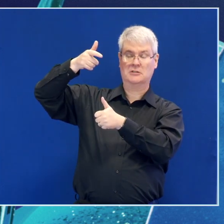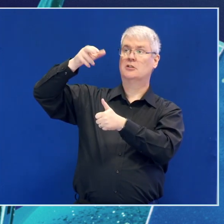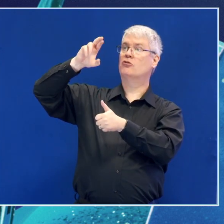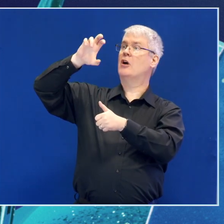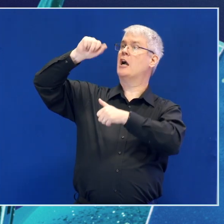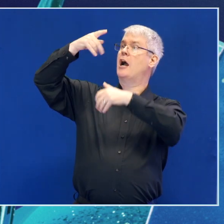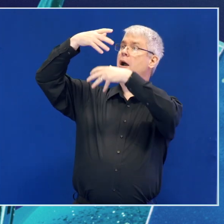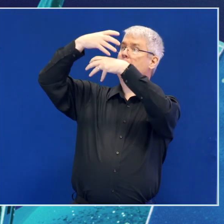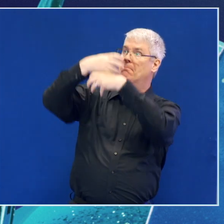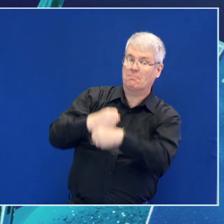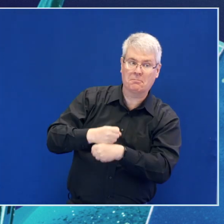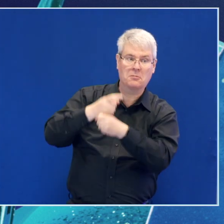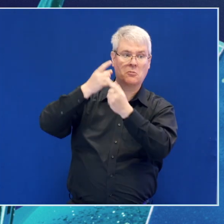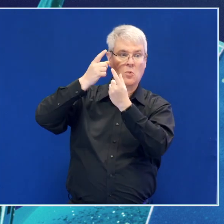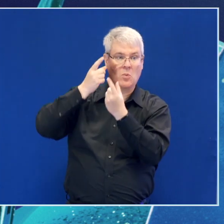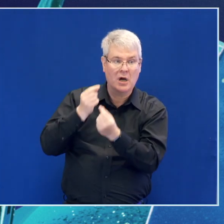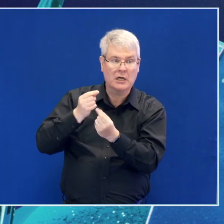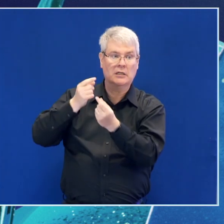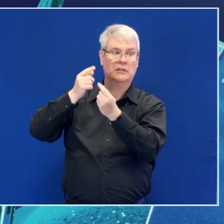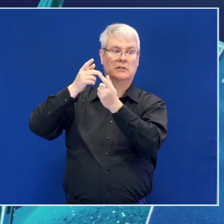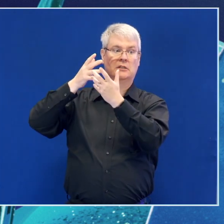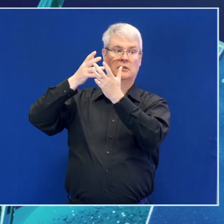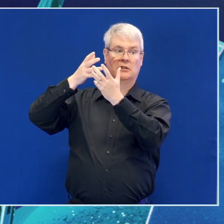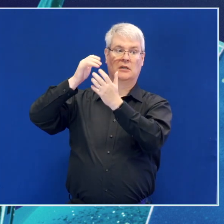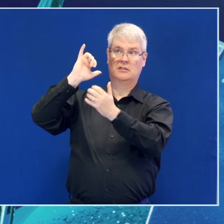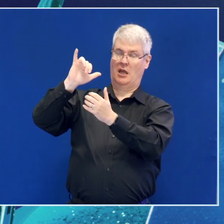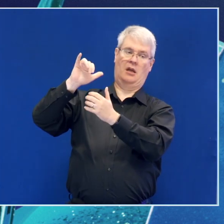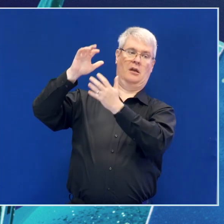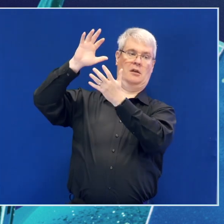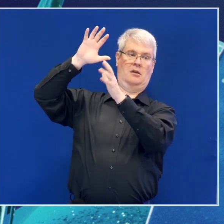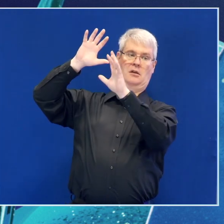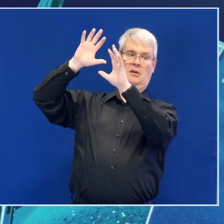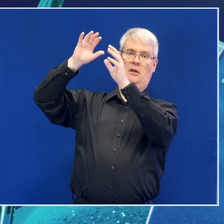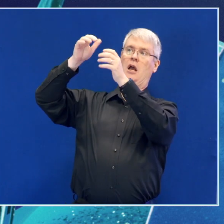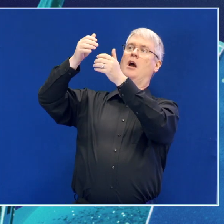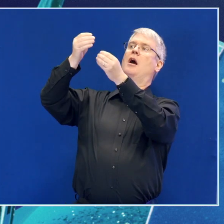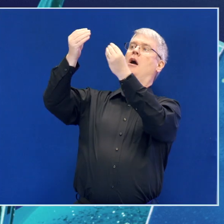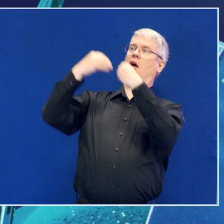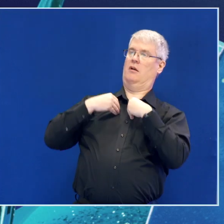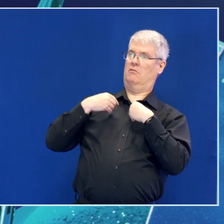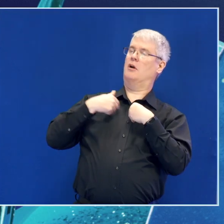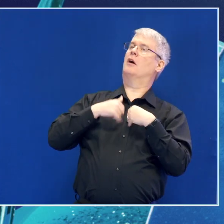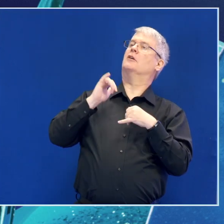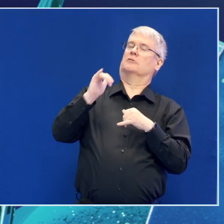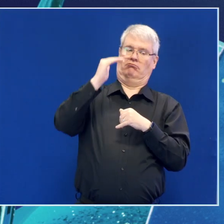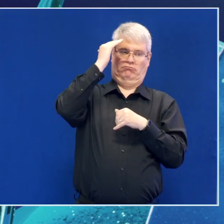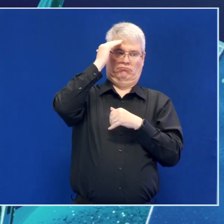there is an opportunity for us to be more succinct when communicating after a meeting with a customer.